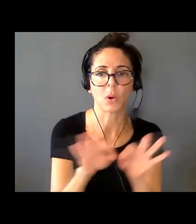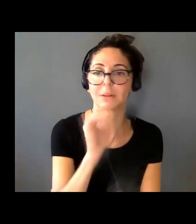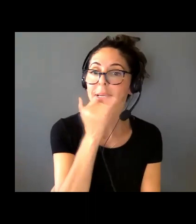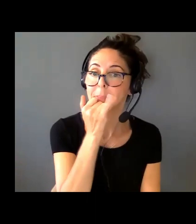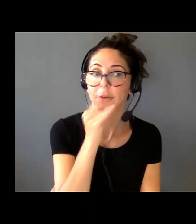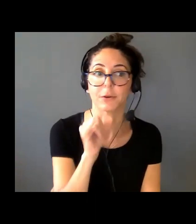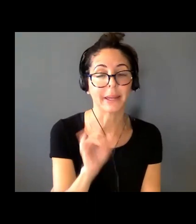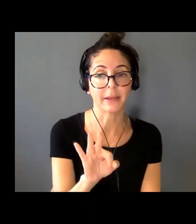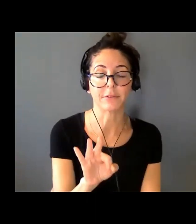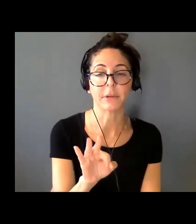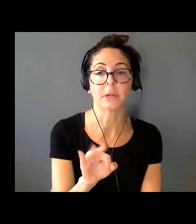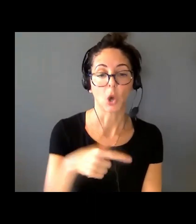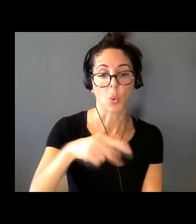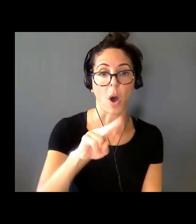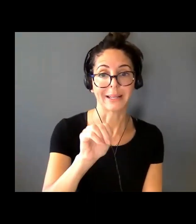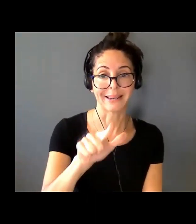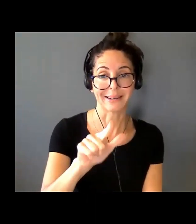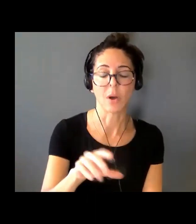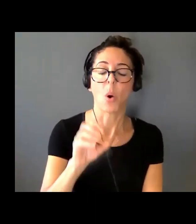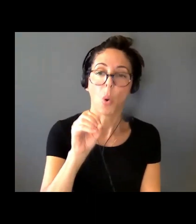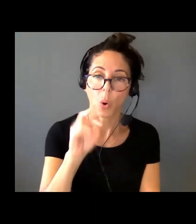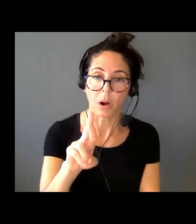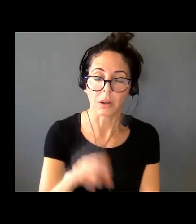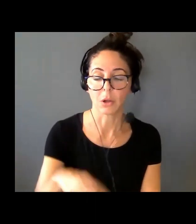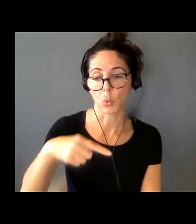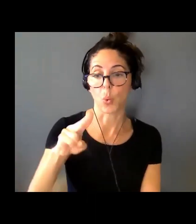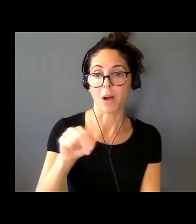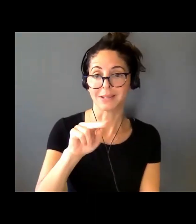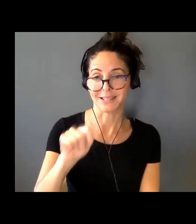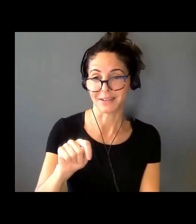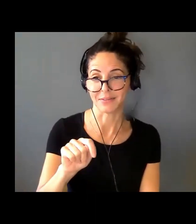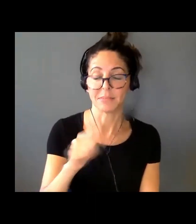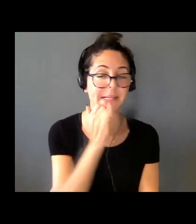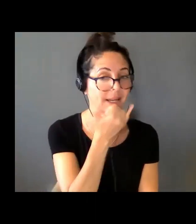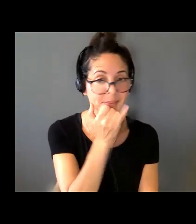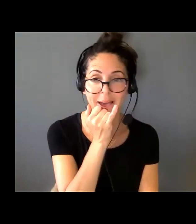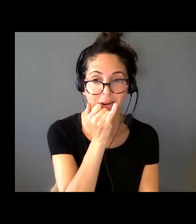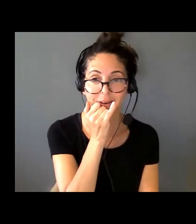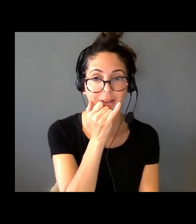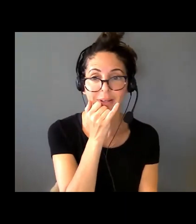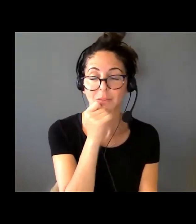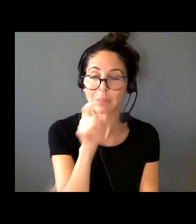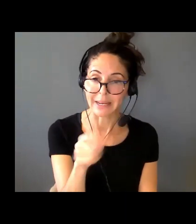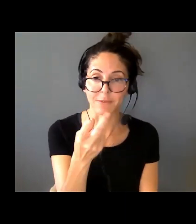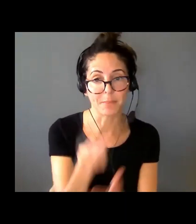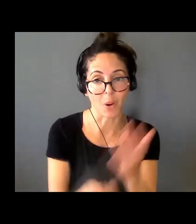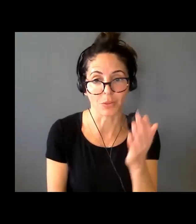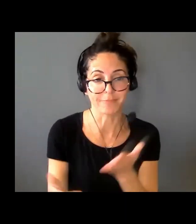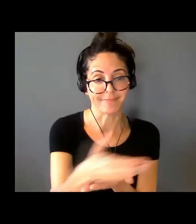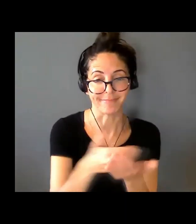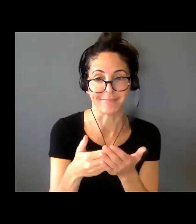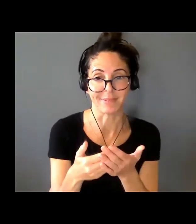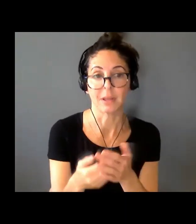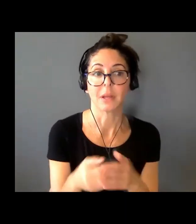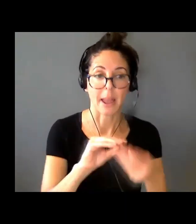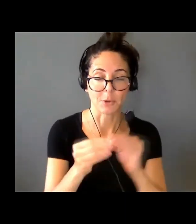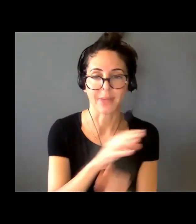qualitative or quantitative data. We need disaggregation both when we use numbers, and when